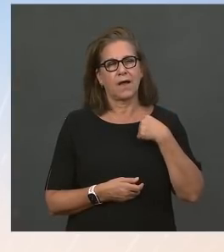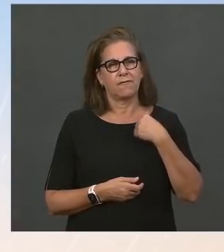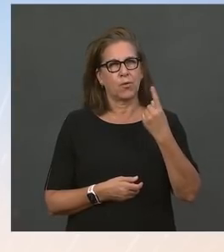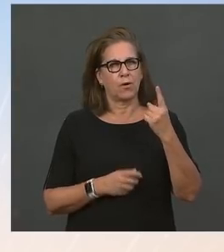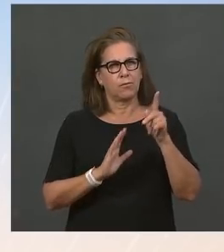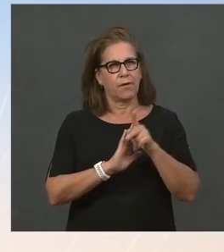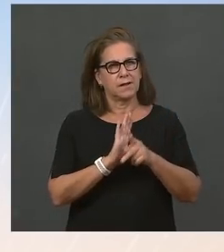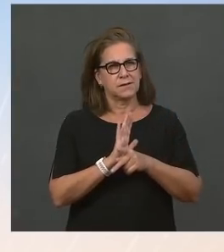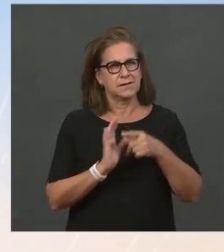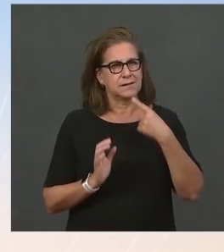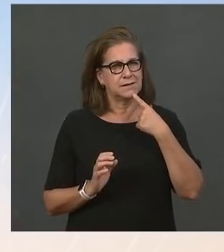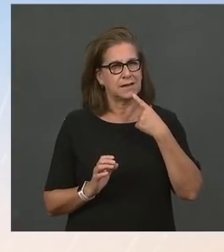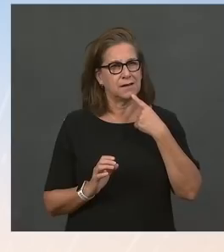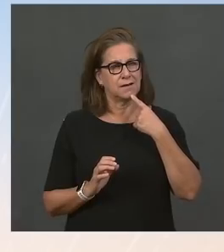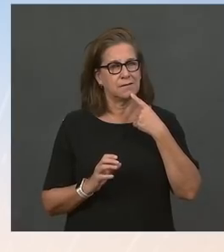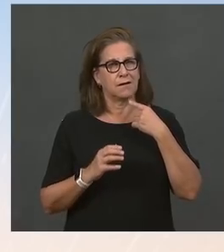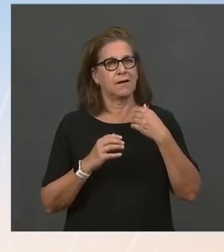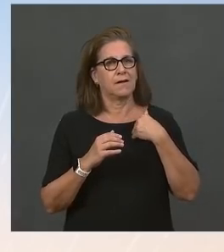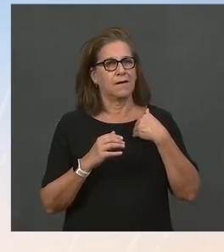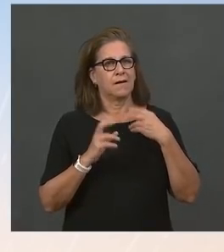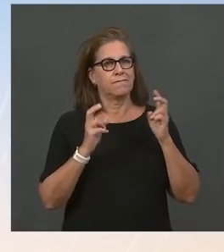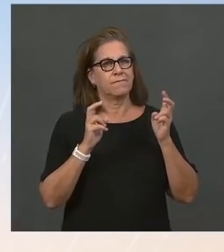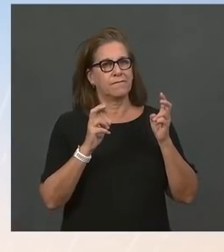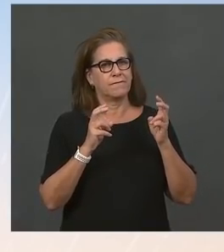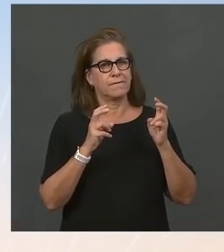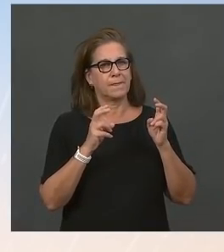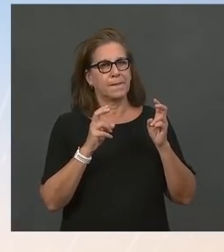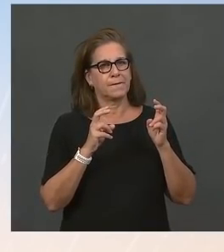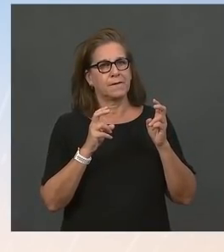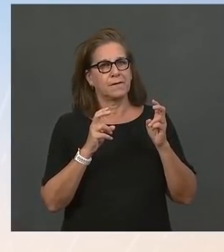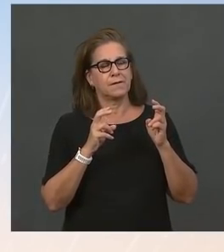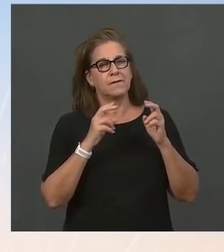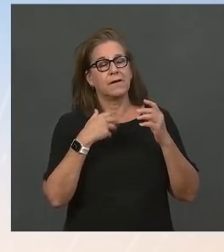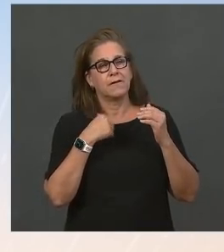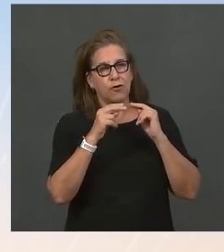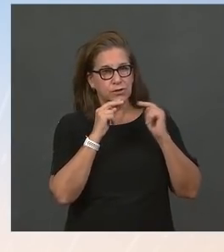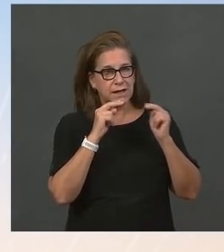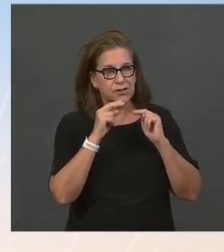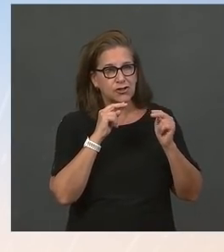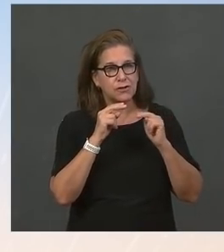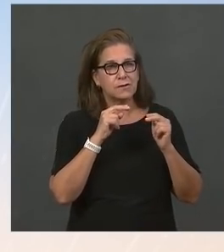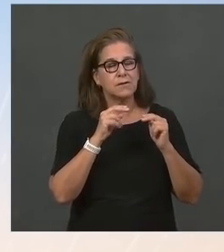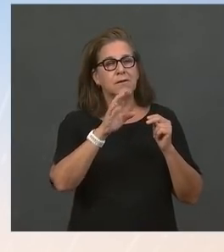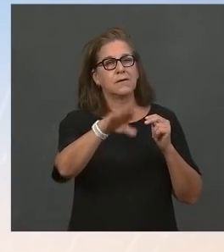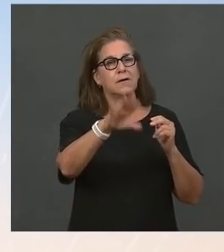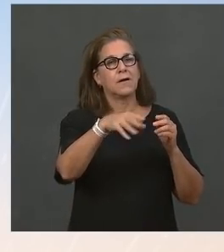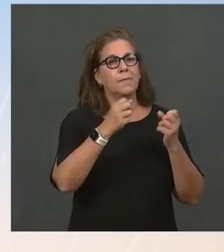So if other countries, including U.S. partners, are resuming diplomatic and commercial ties with Syria, does it not undermine U.S. sanctions?